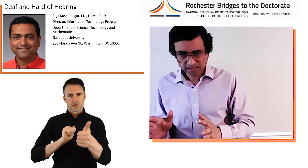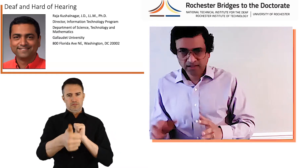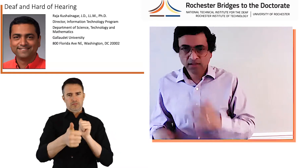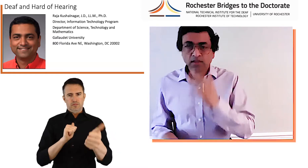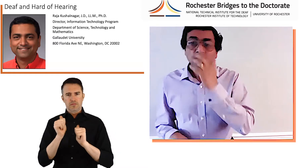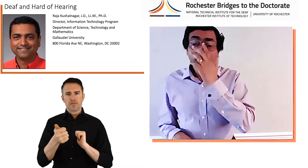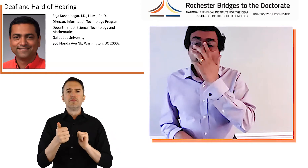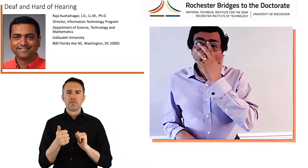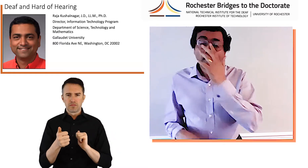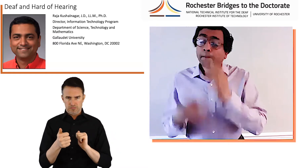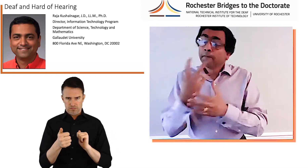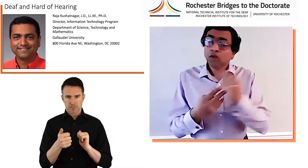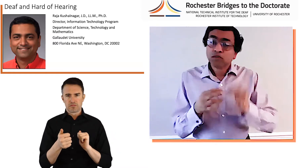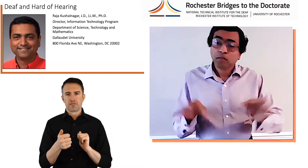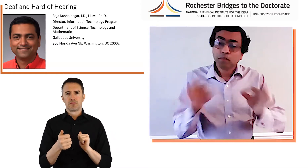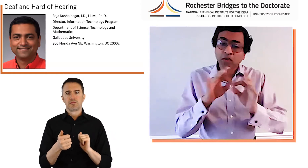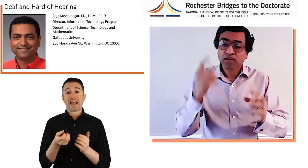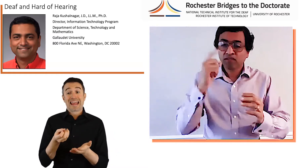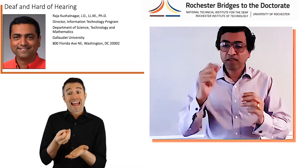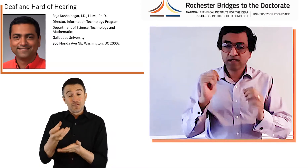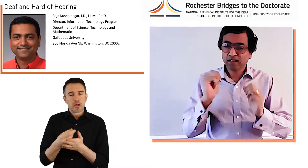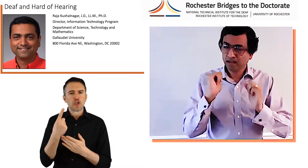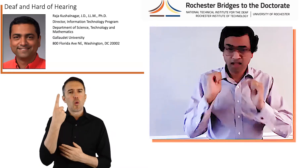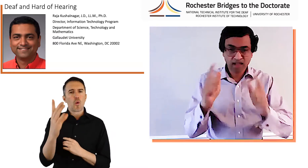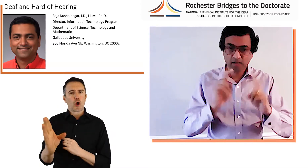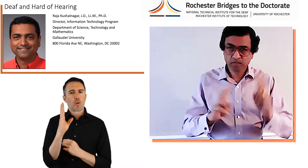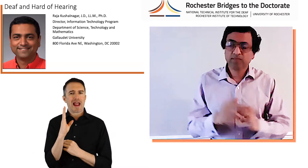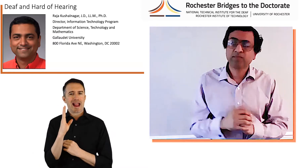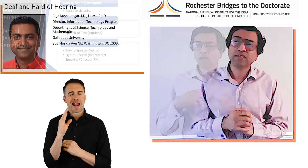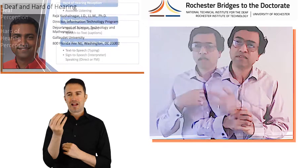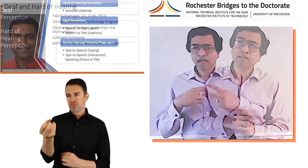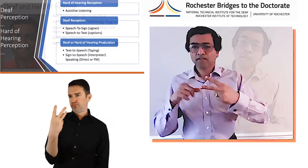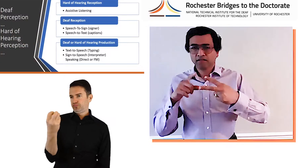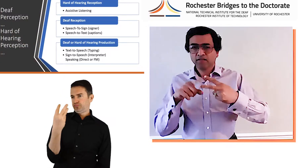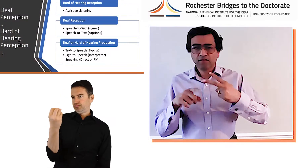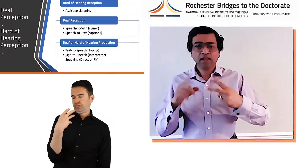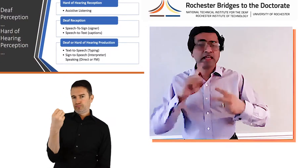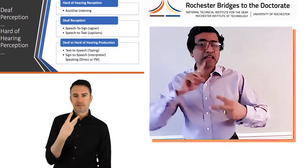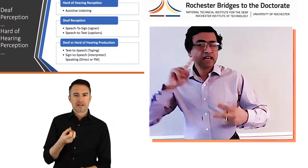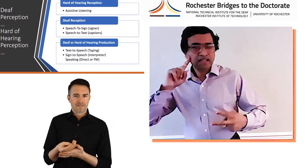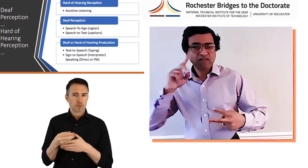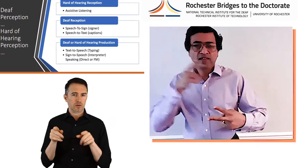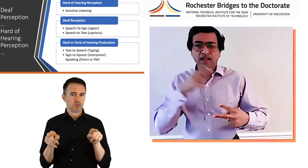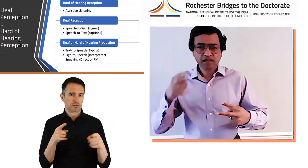and information, accessible information, is typically one way. You receive information.